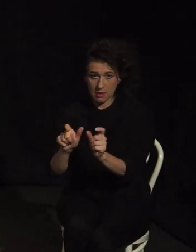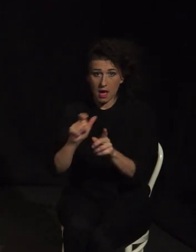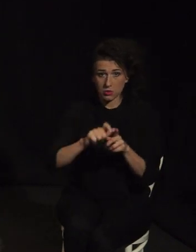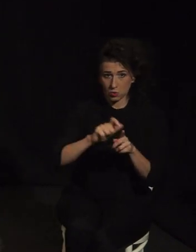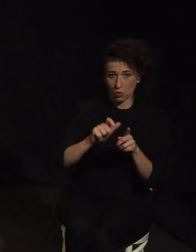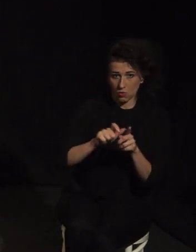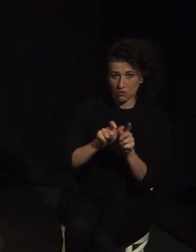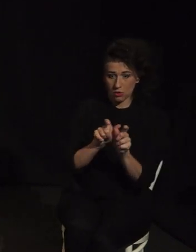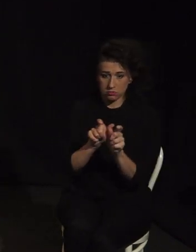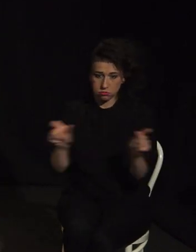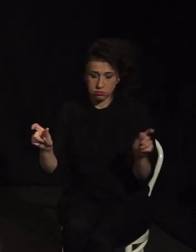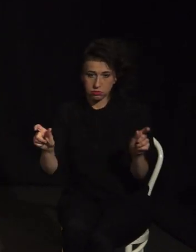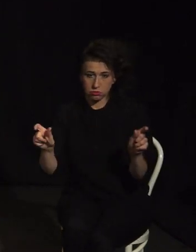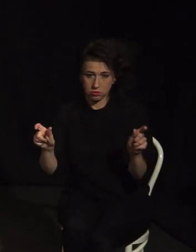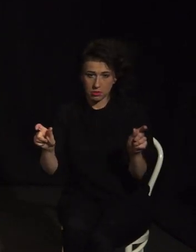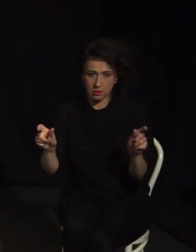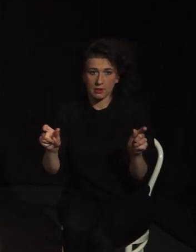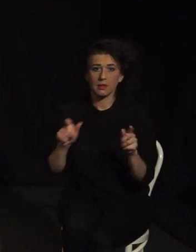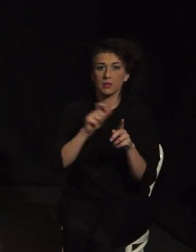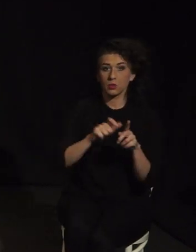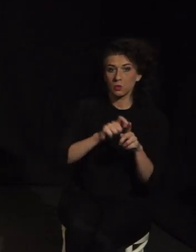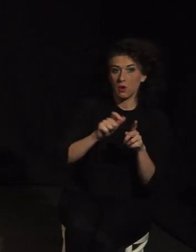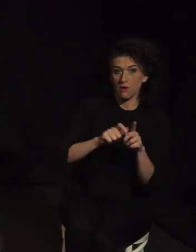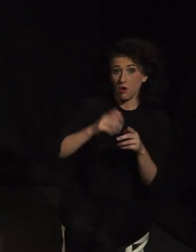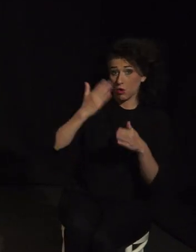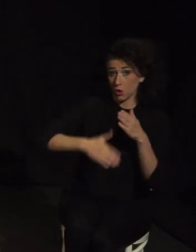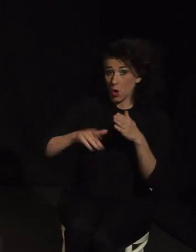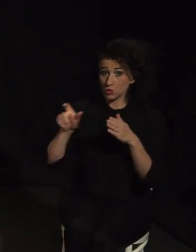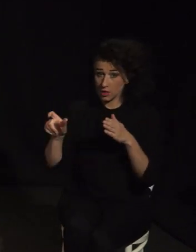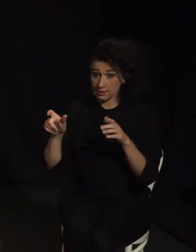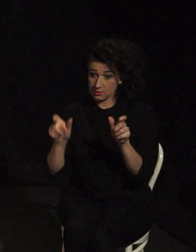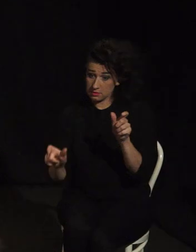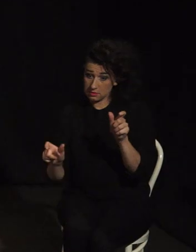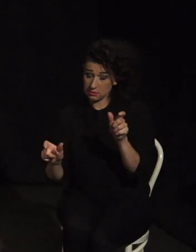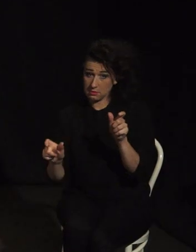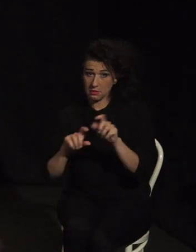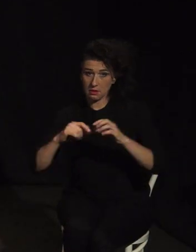A word at the end of the verse also builds meaning.